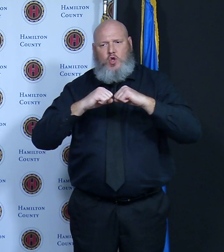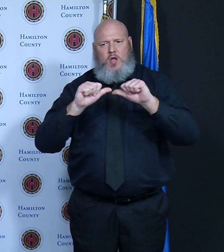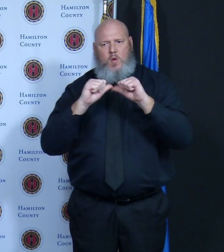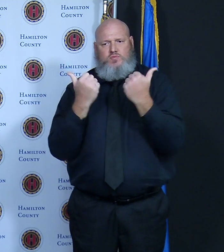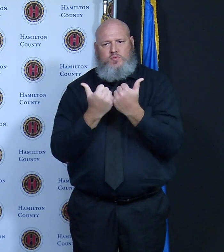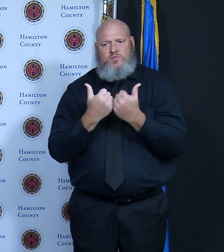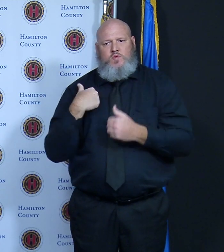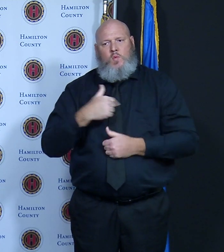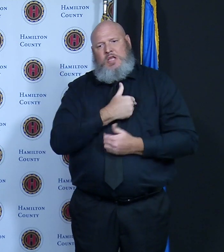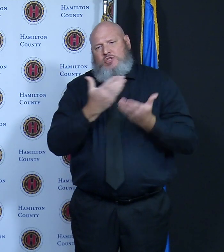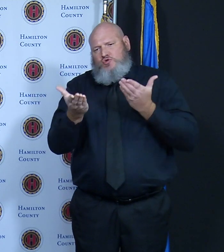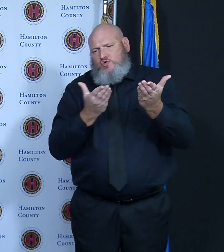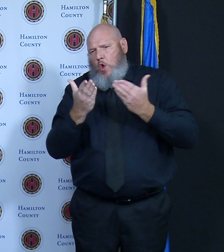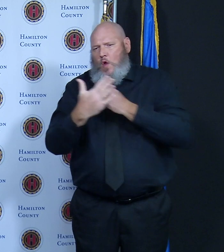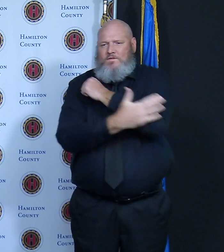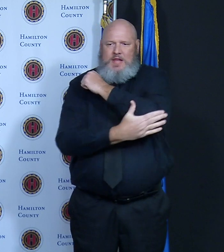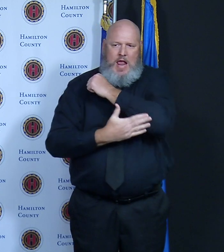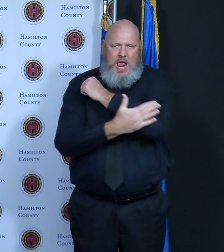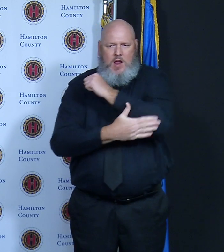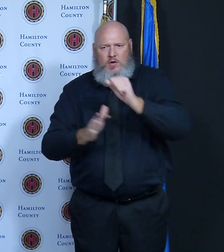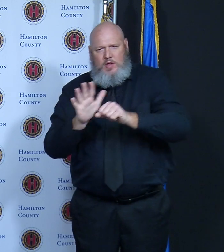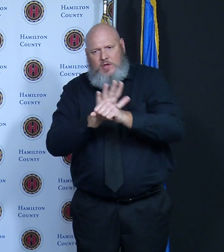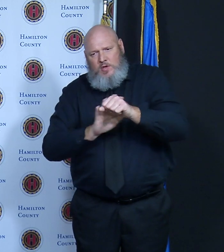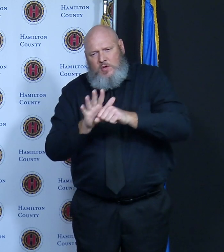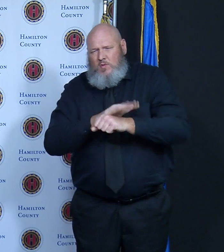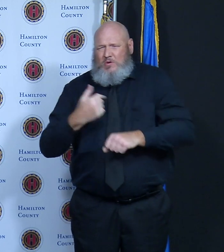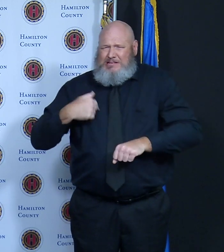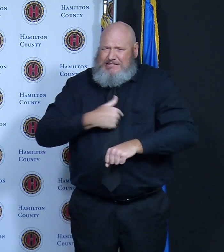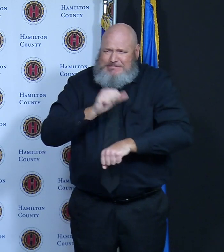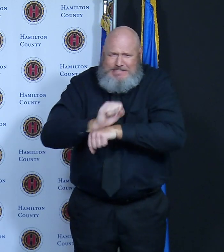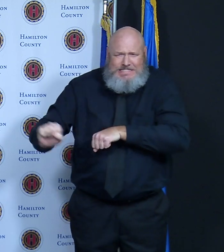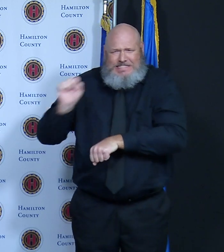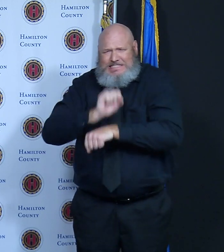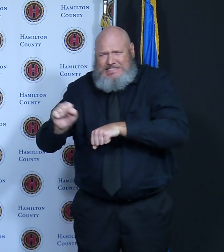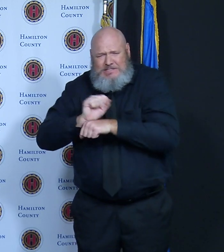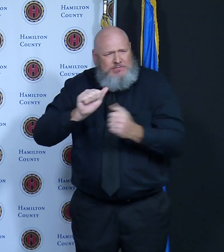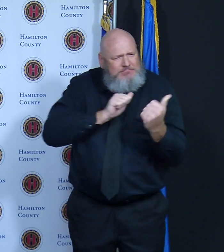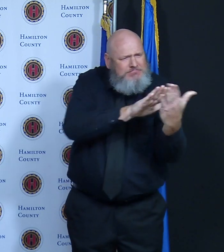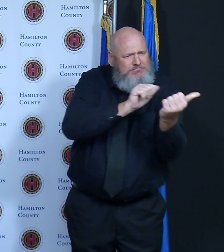been working aggressively trying to work with both the public and the communities